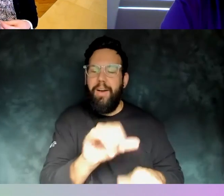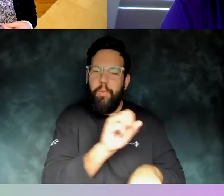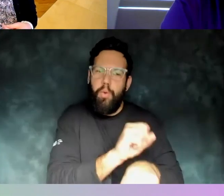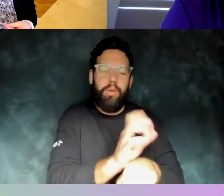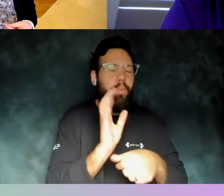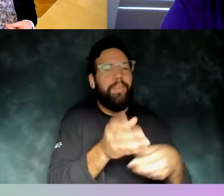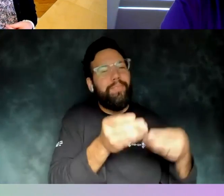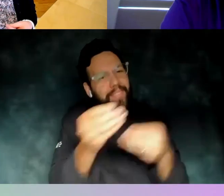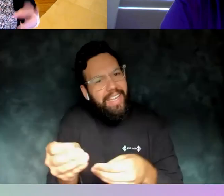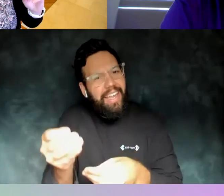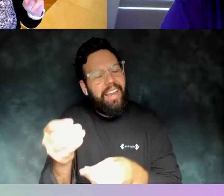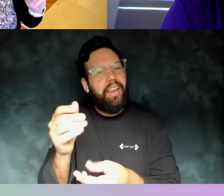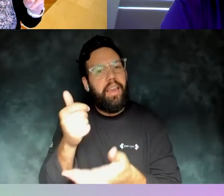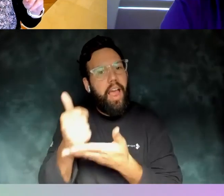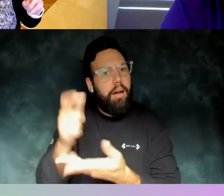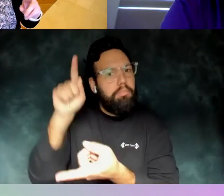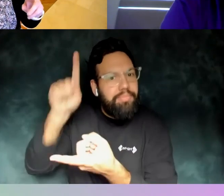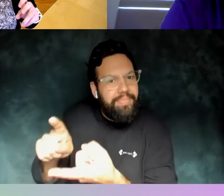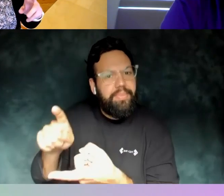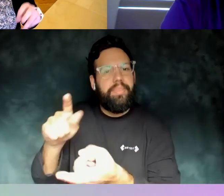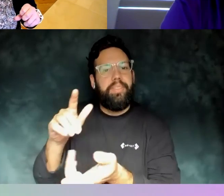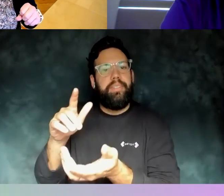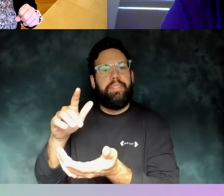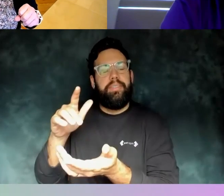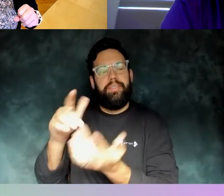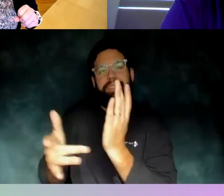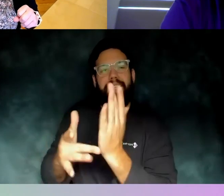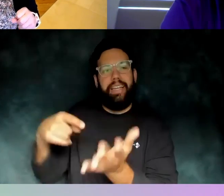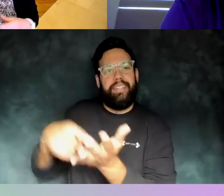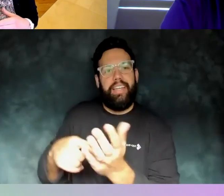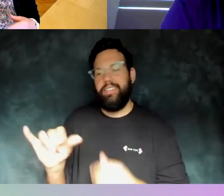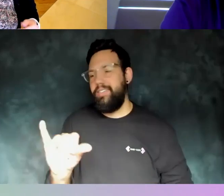It's going to be different for everybody. Sorry if I didn't answer that very well.